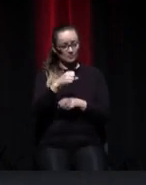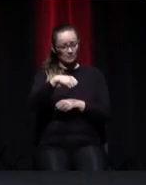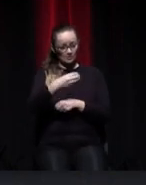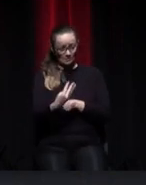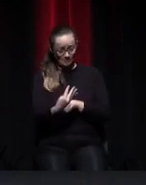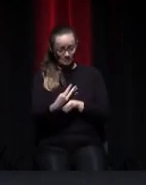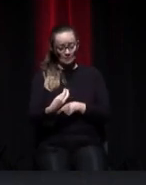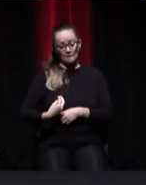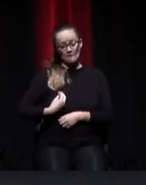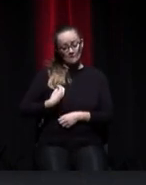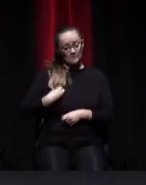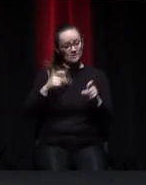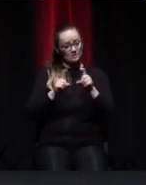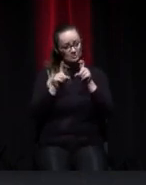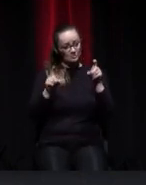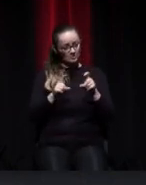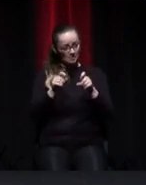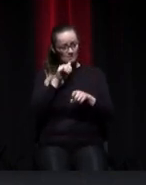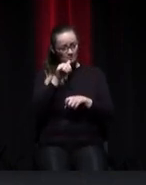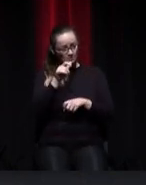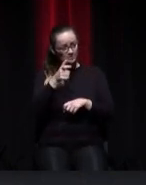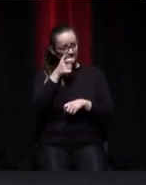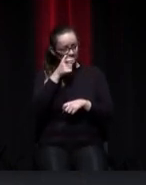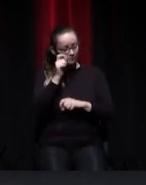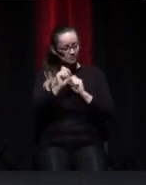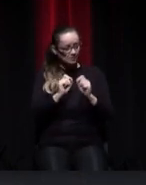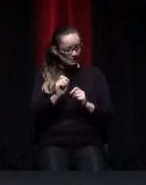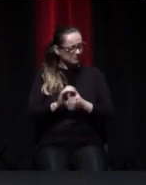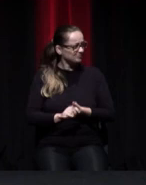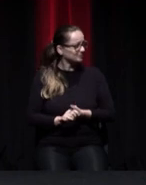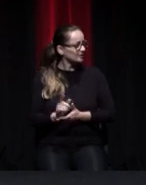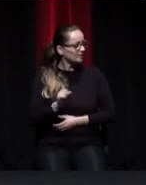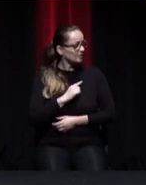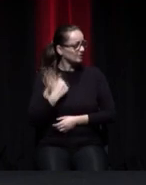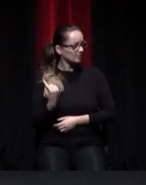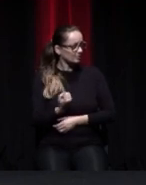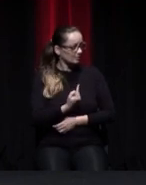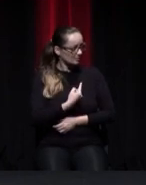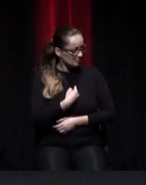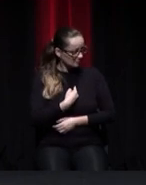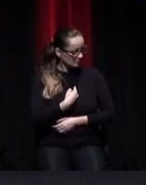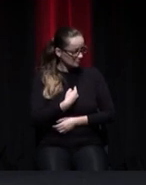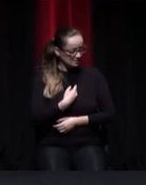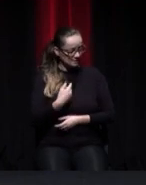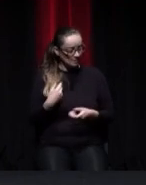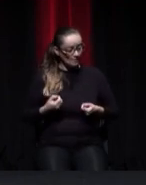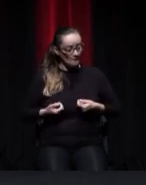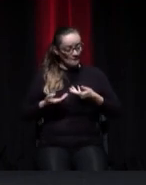He said something very interesting, that was: "The supply of digital media would be so great,